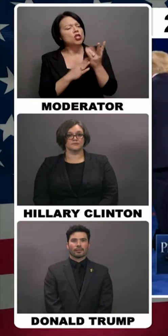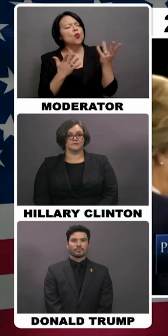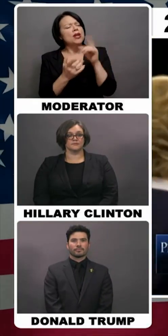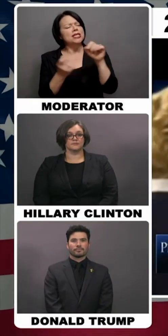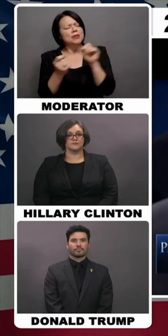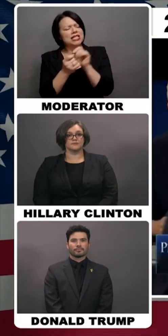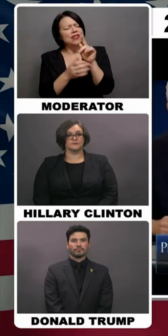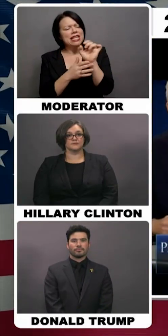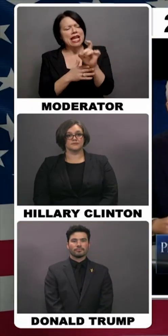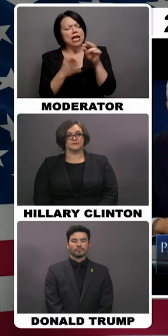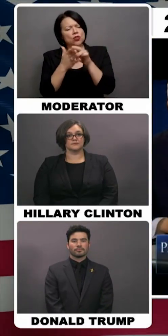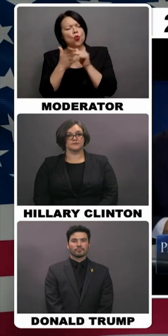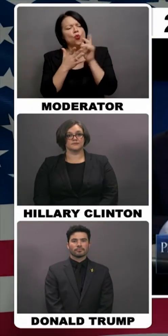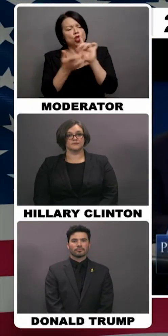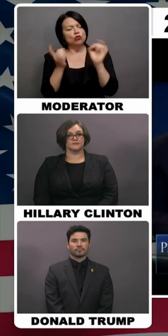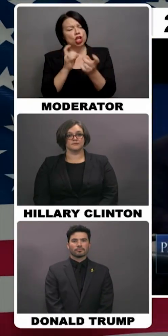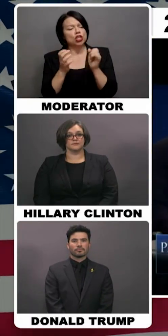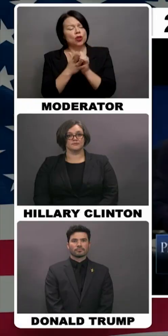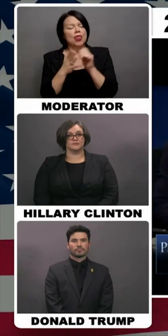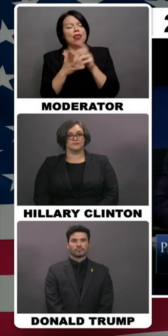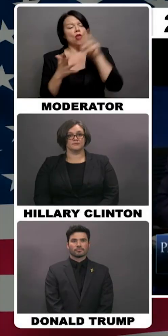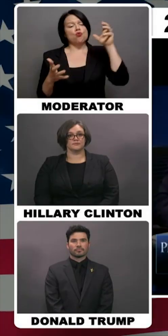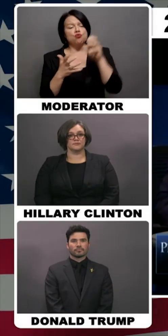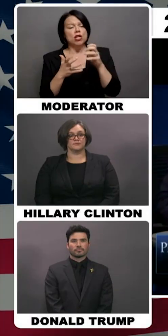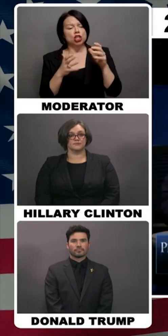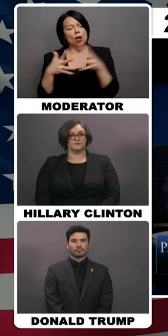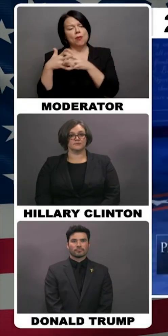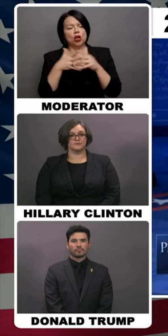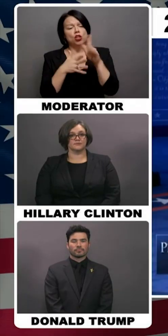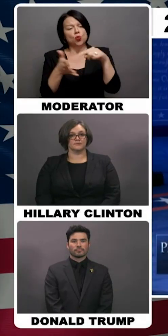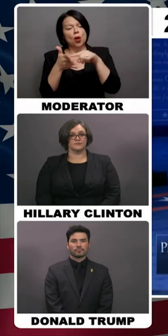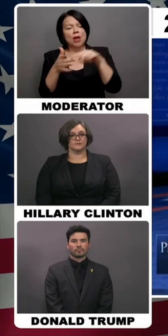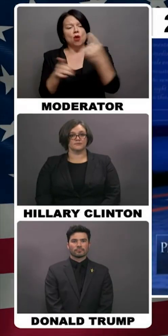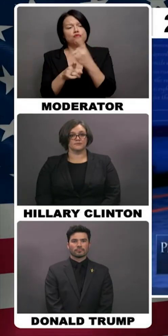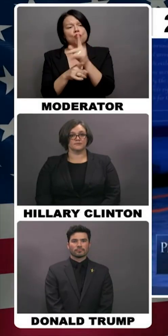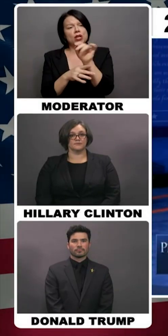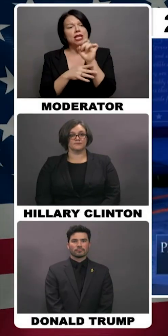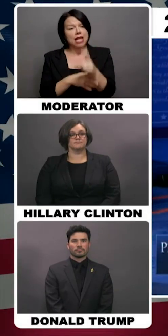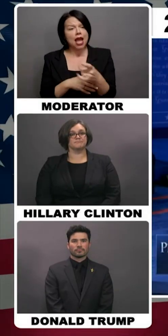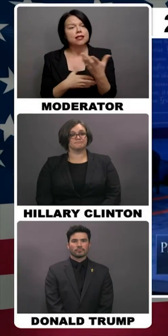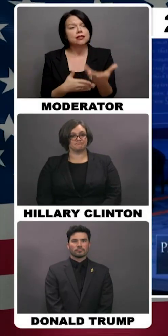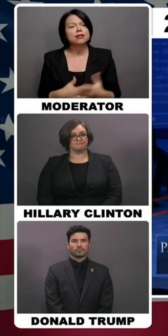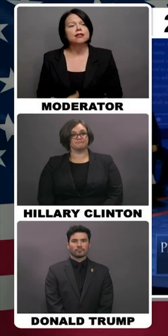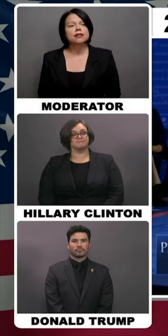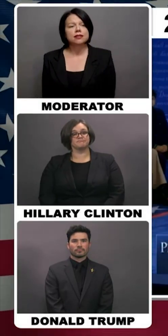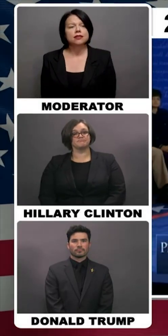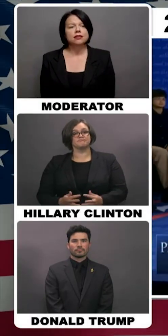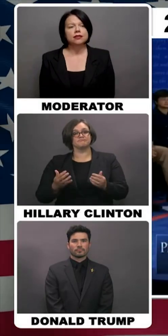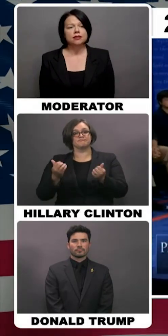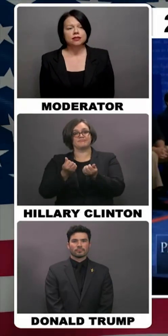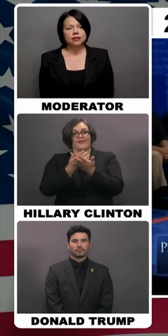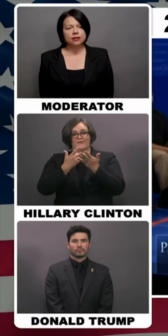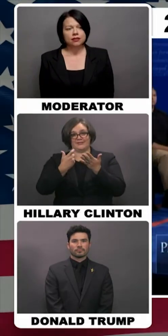change to ensure the wealthiest Americans pay their fair share of taxes? Well, everything you've heard just now from Donald is not true.